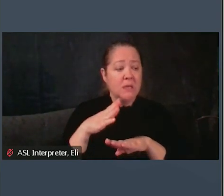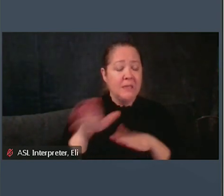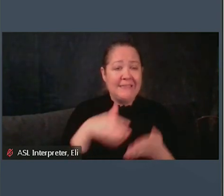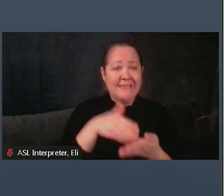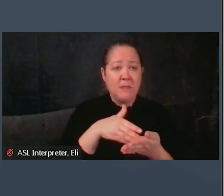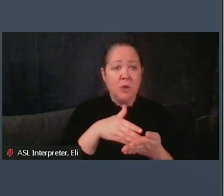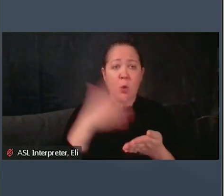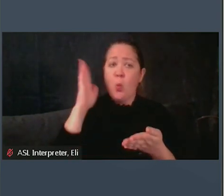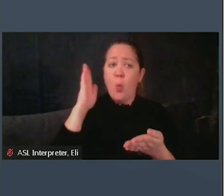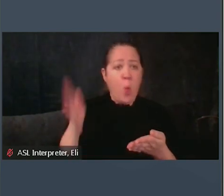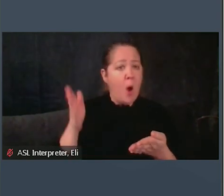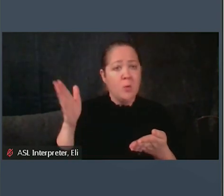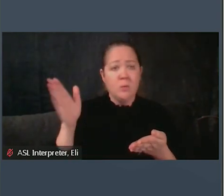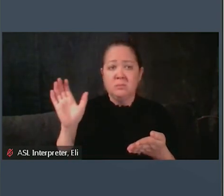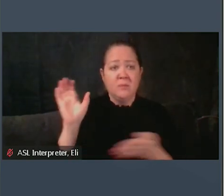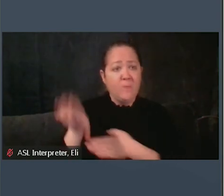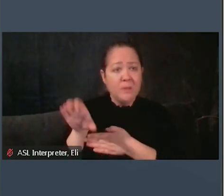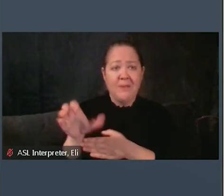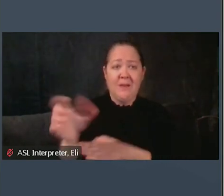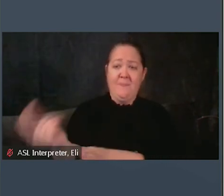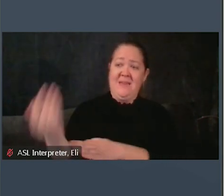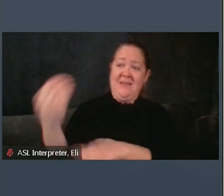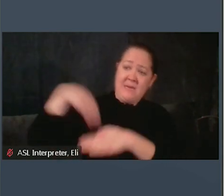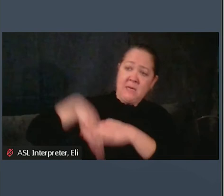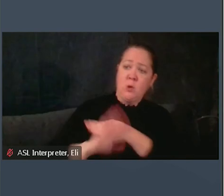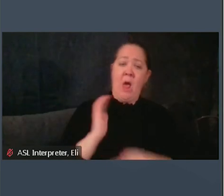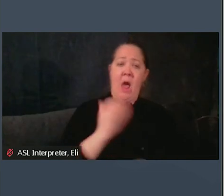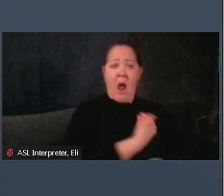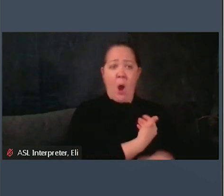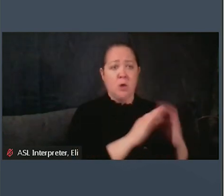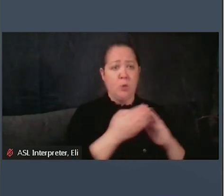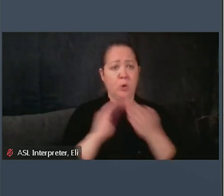Then that's really all I have to think. Okay. Thank you. Tatiana. And we, as I said,